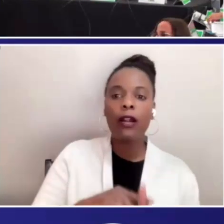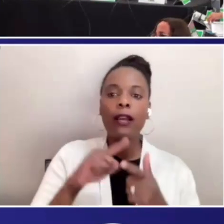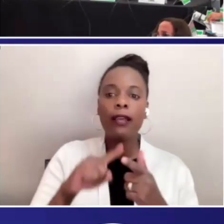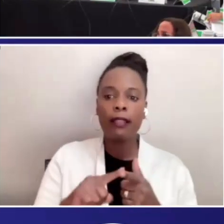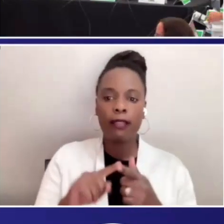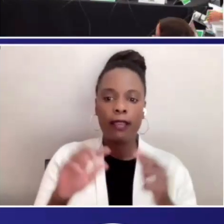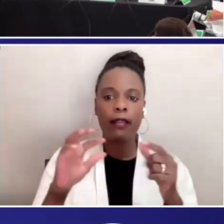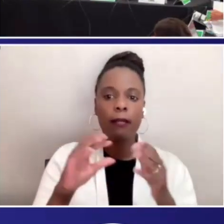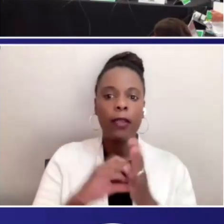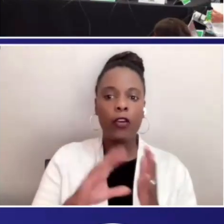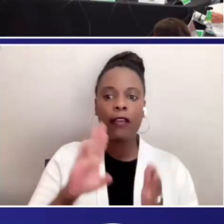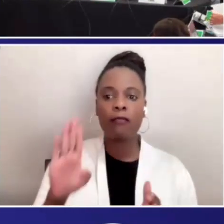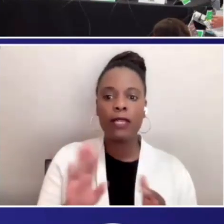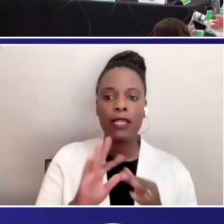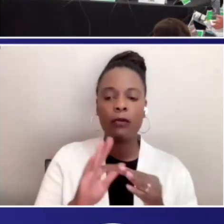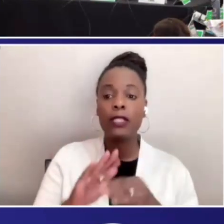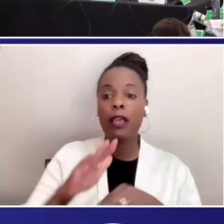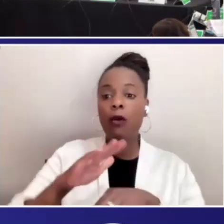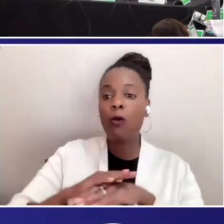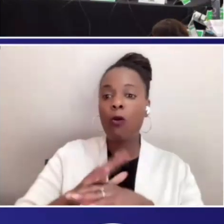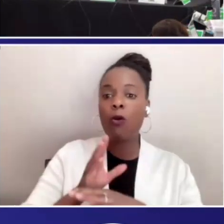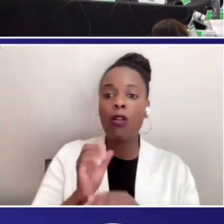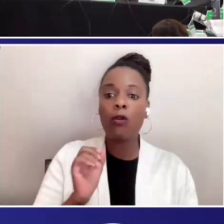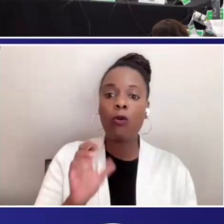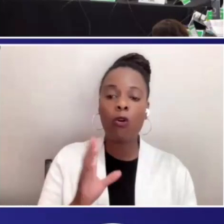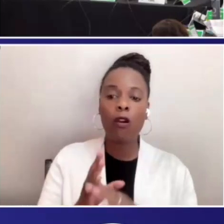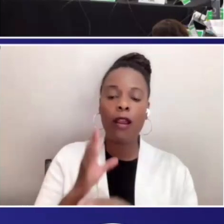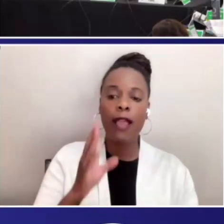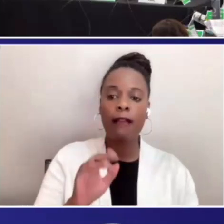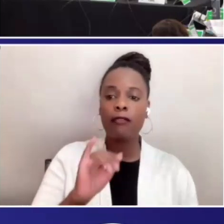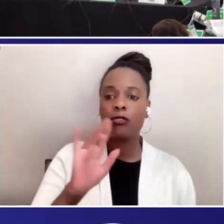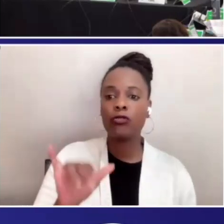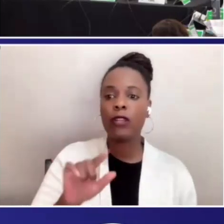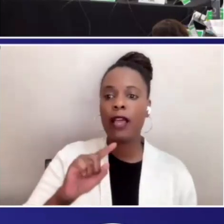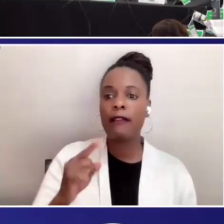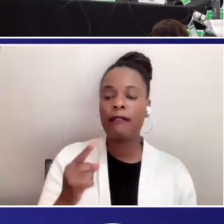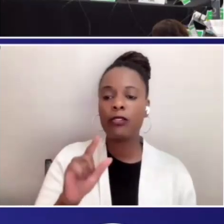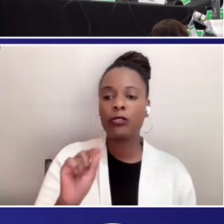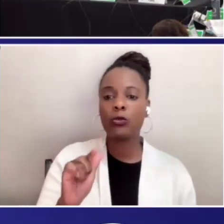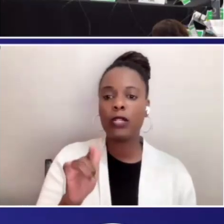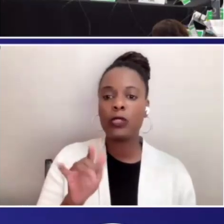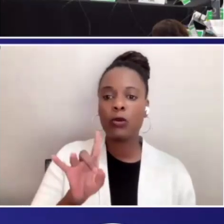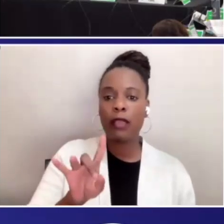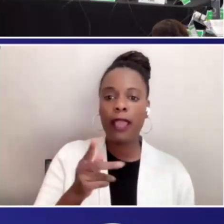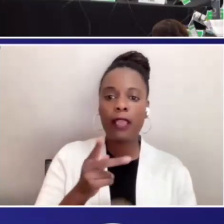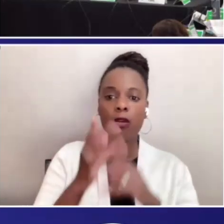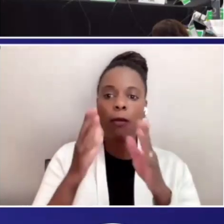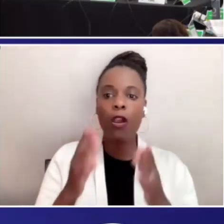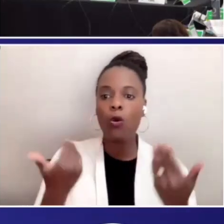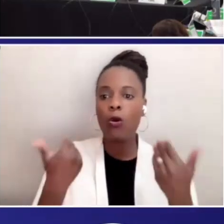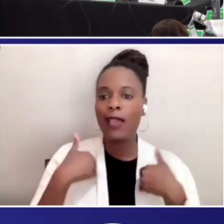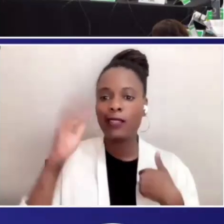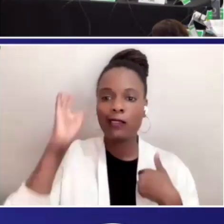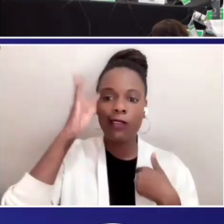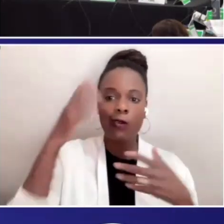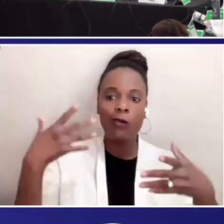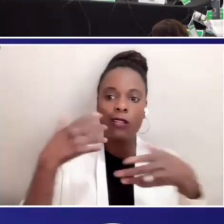2028, the borrower has a Federal consolidation loan that is in default or has been submitted to the guarantee agency by the lender for default diversion,